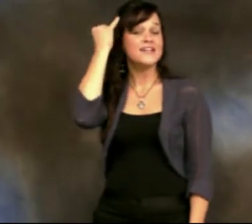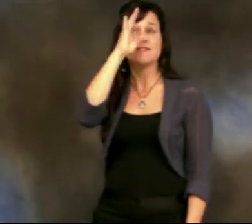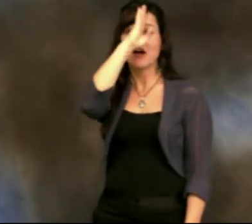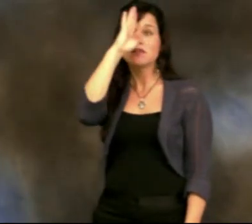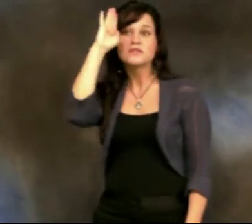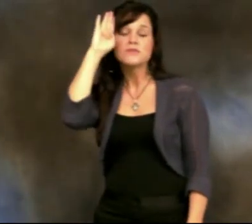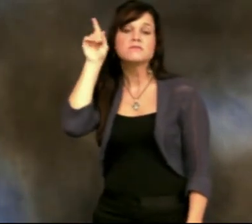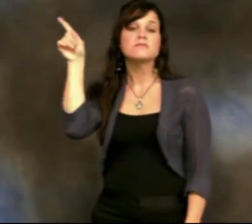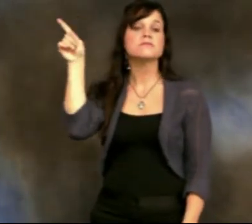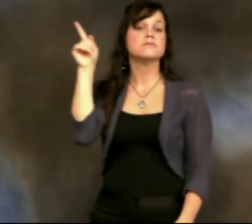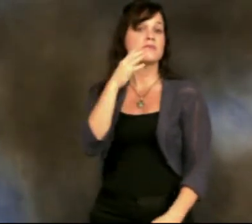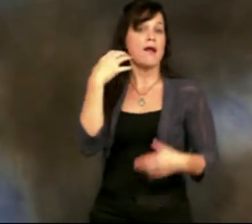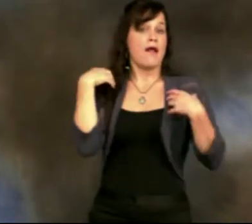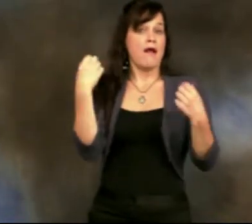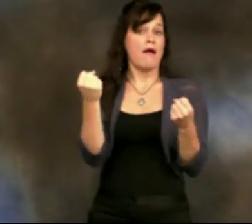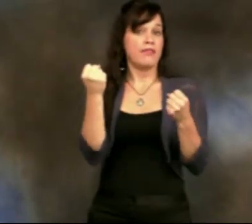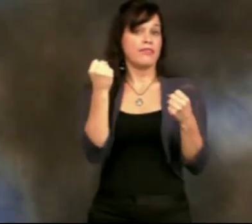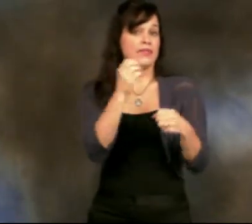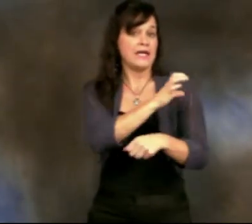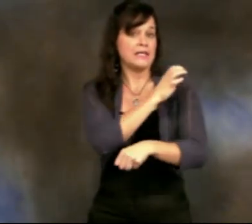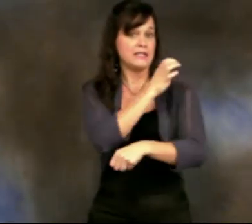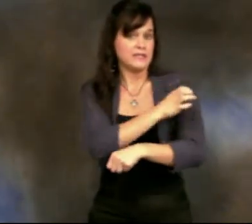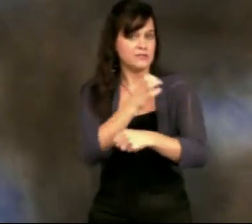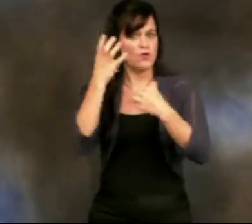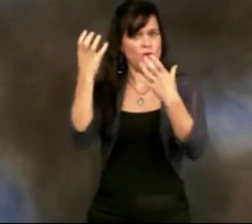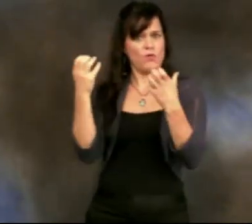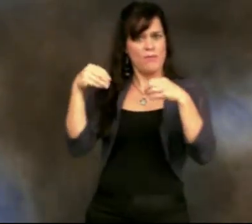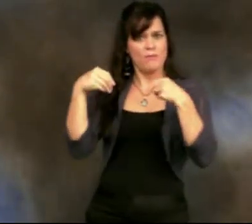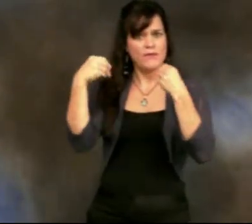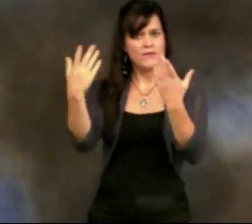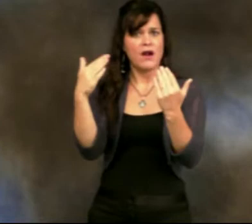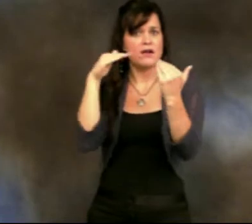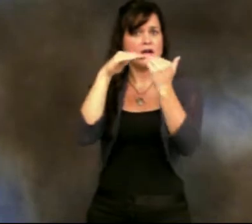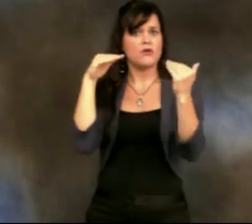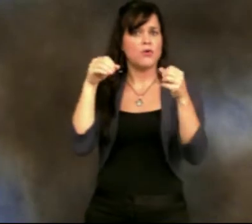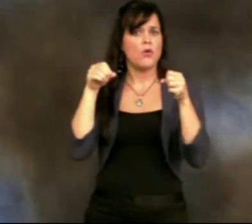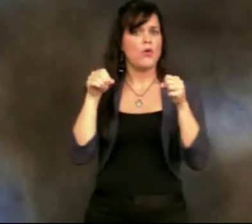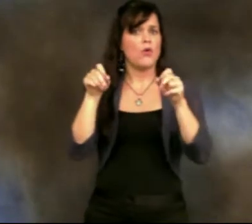access. Effective communication access means the provision of appropriate equipment and